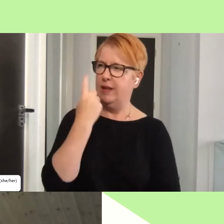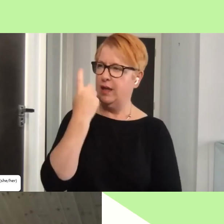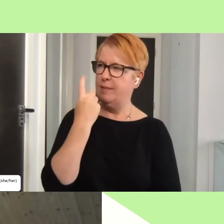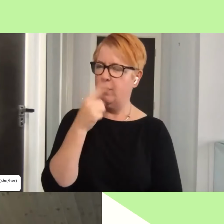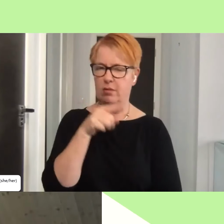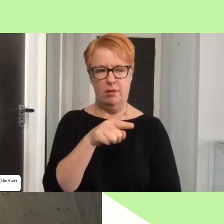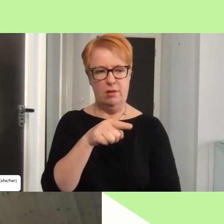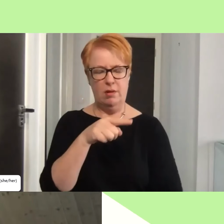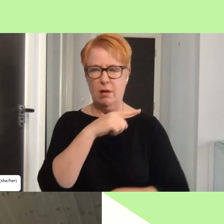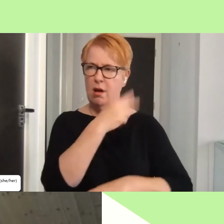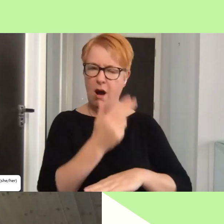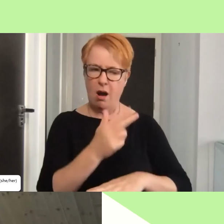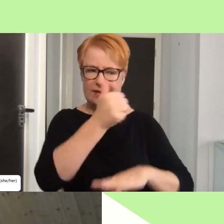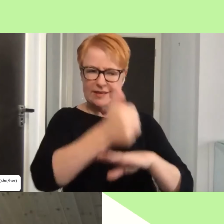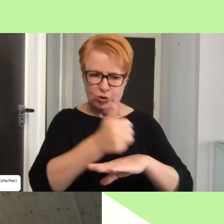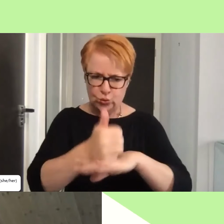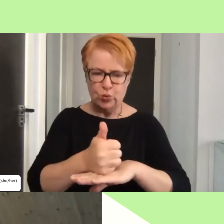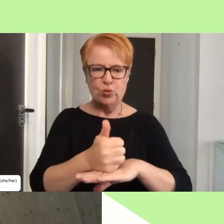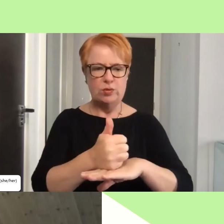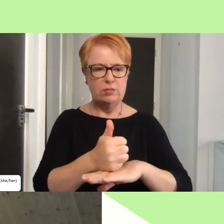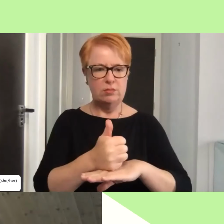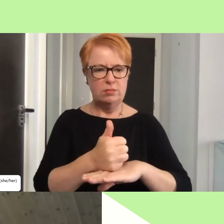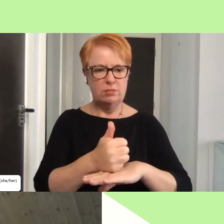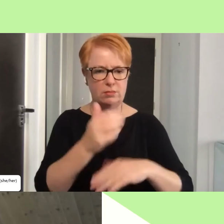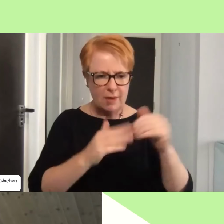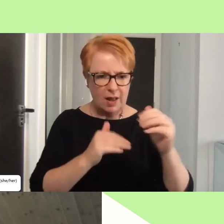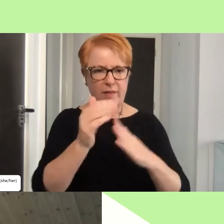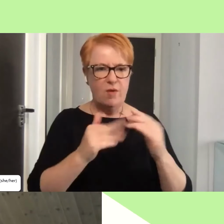that are usually really hard for either a theatre institution